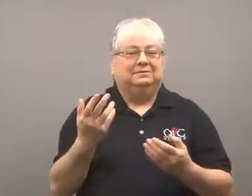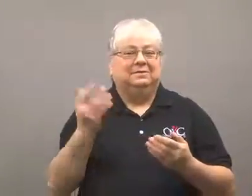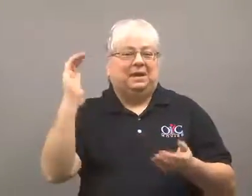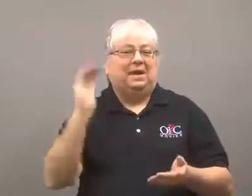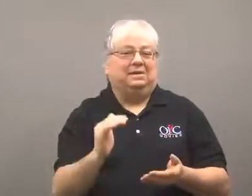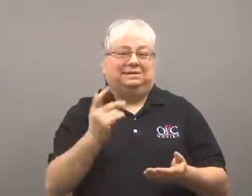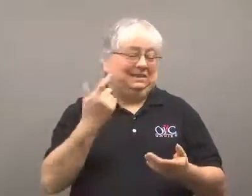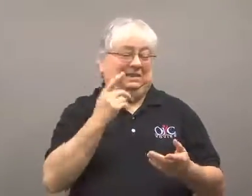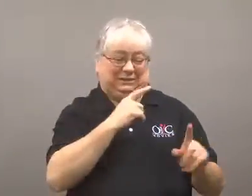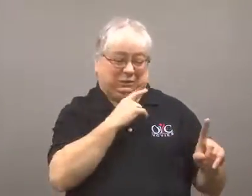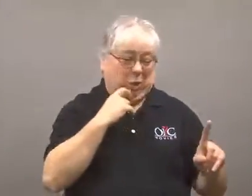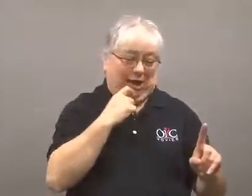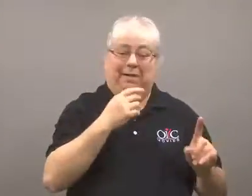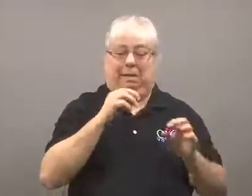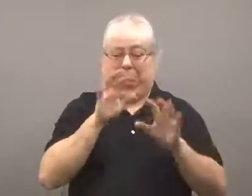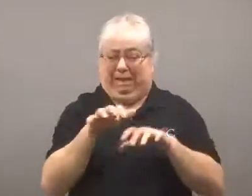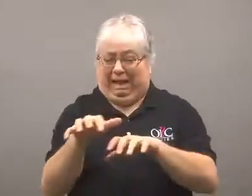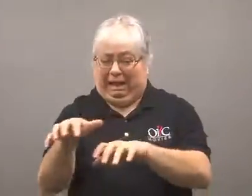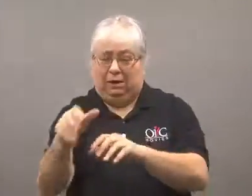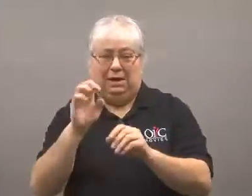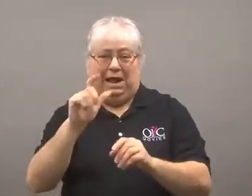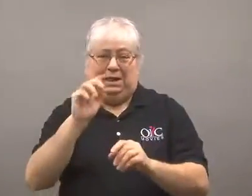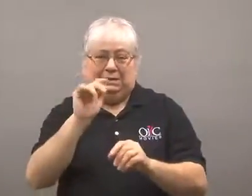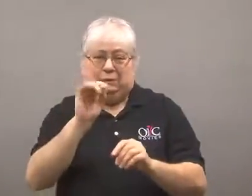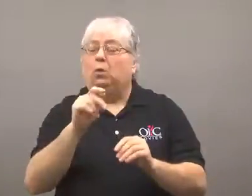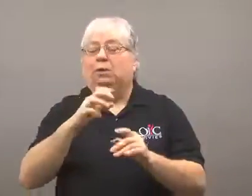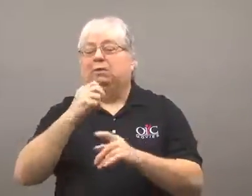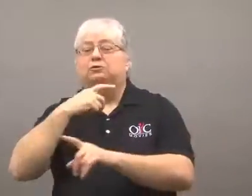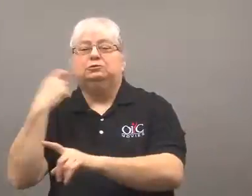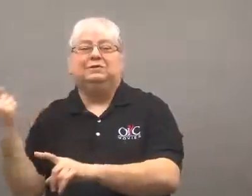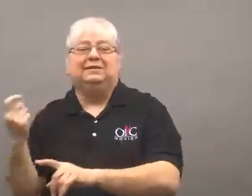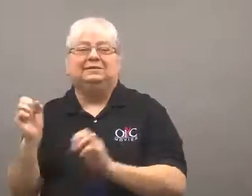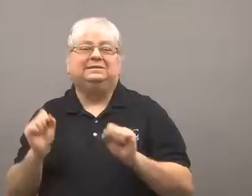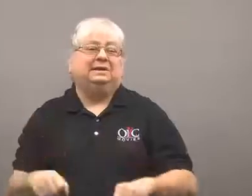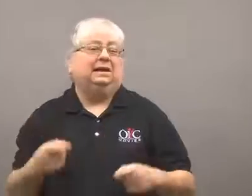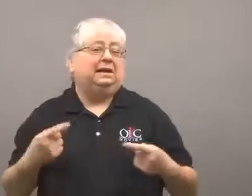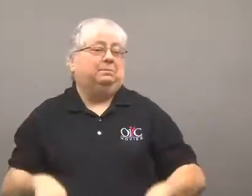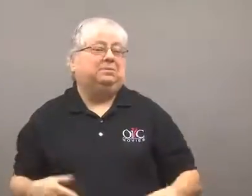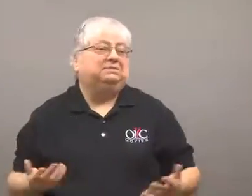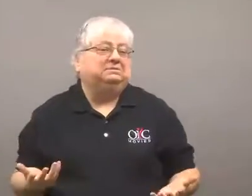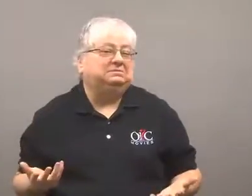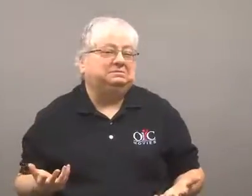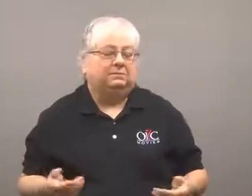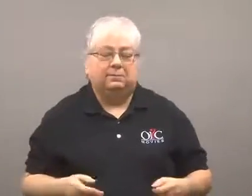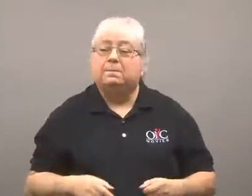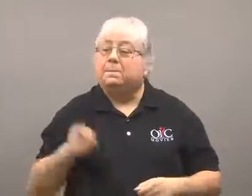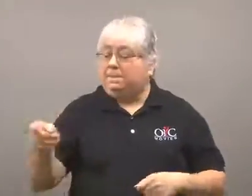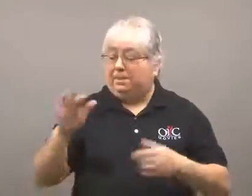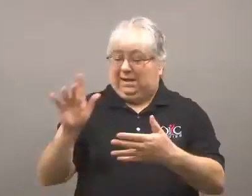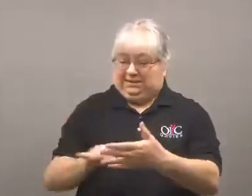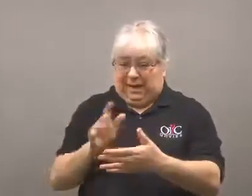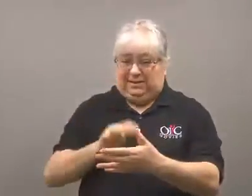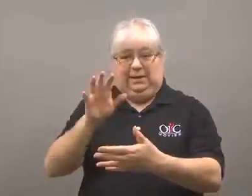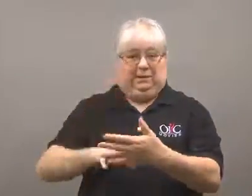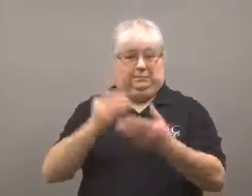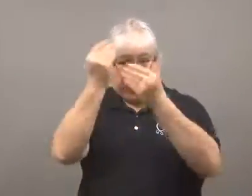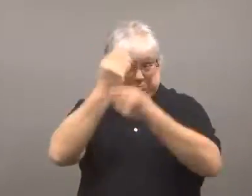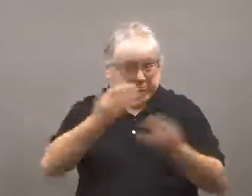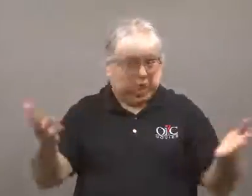with a wet El Nino interval in the drought period.